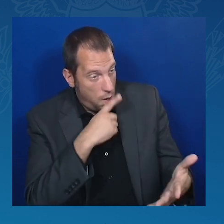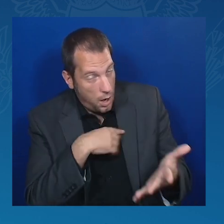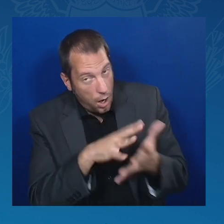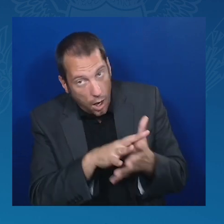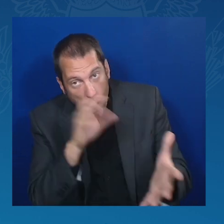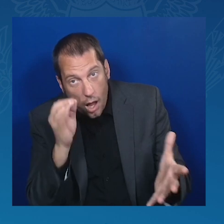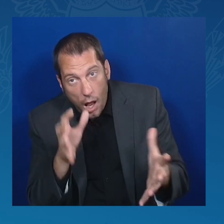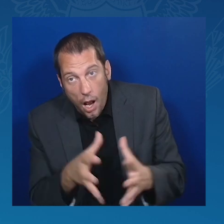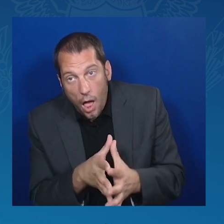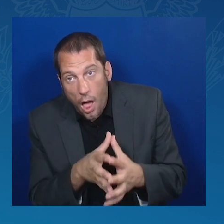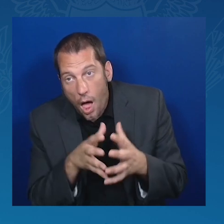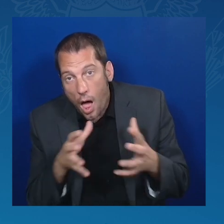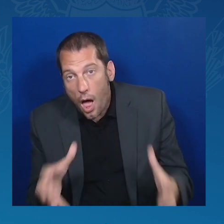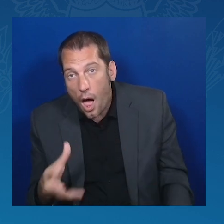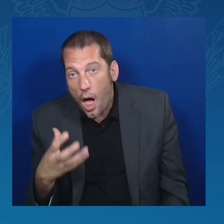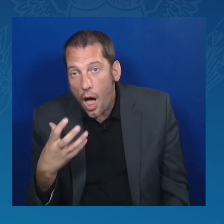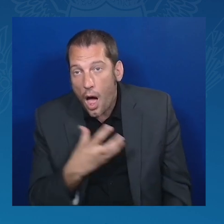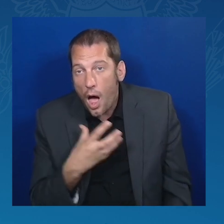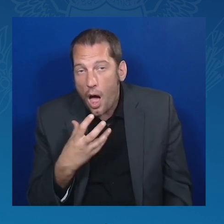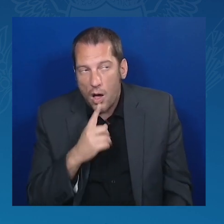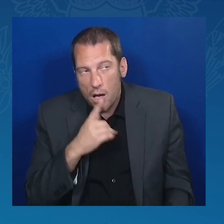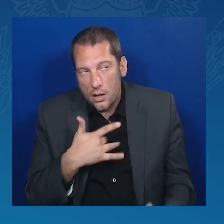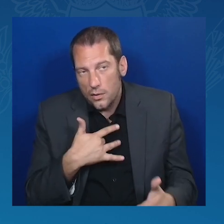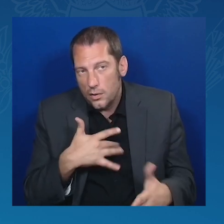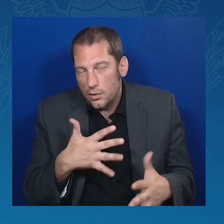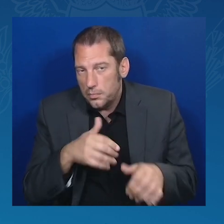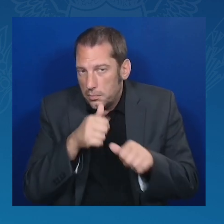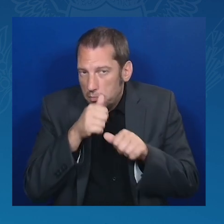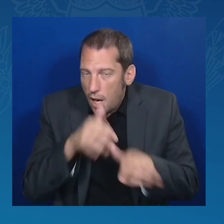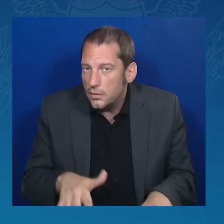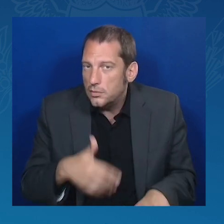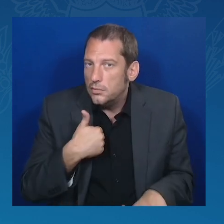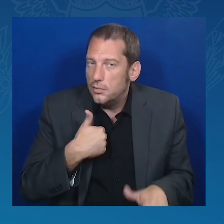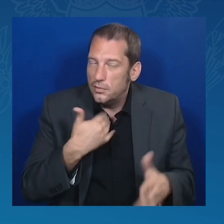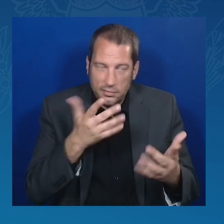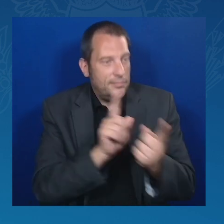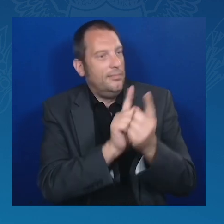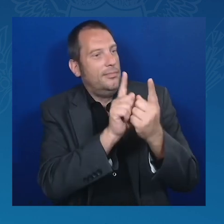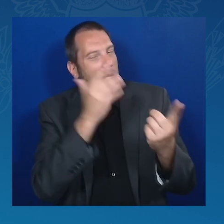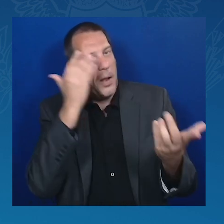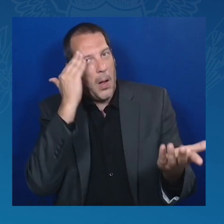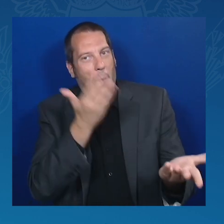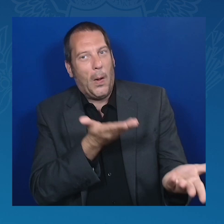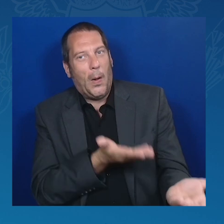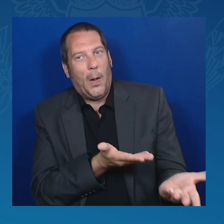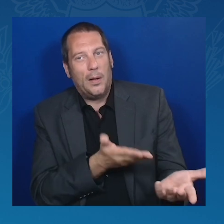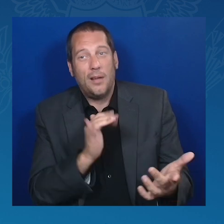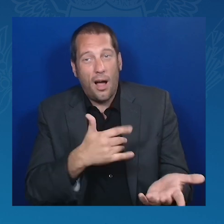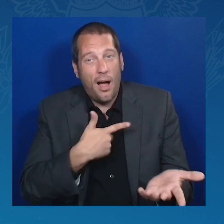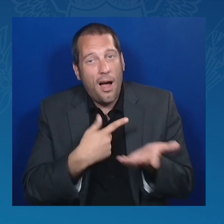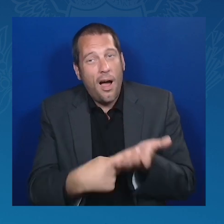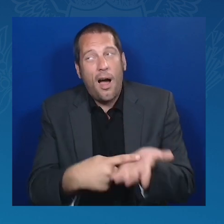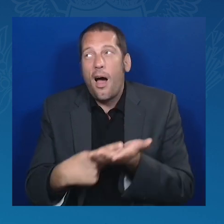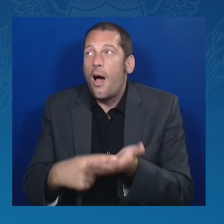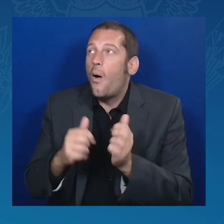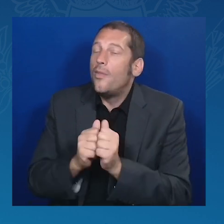all across the country have, helped me understand in a much deeper way how important it is for every woman to have access